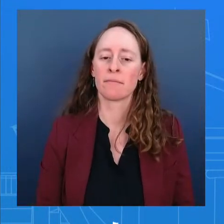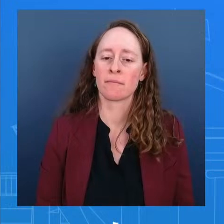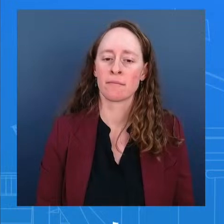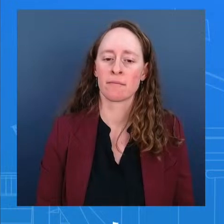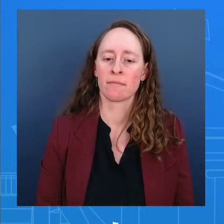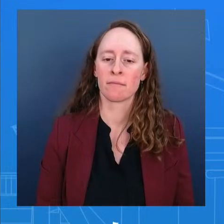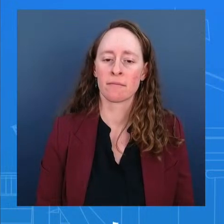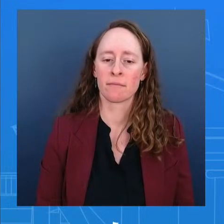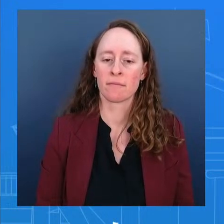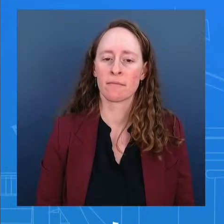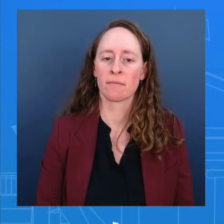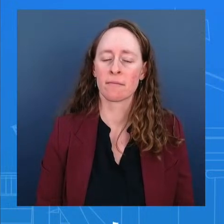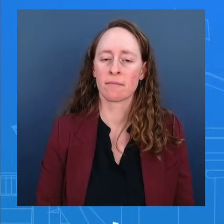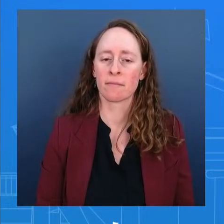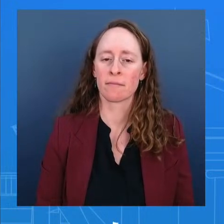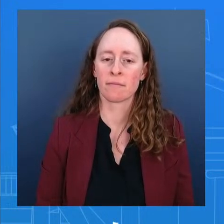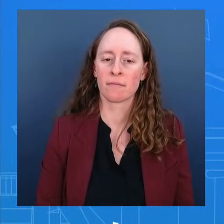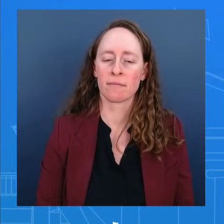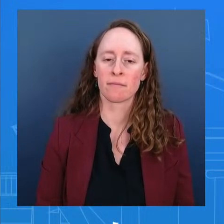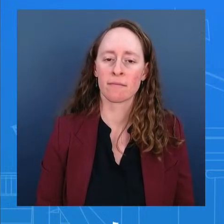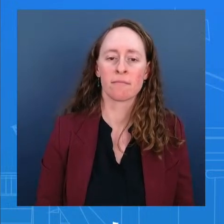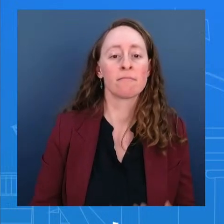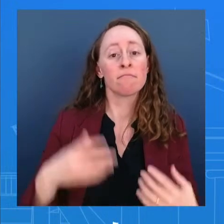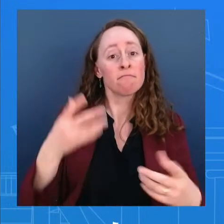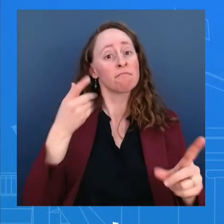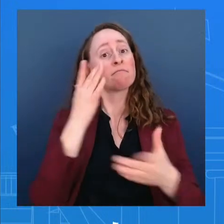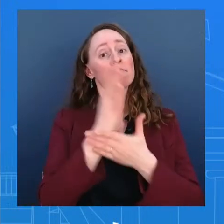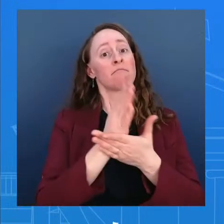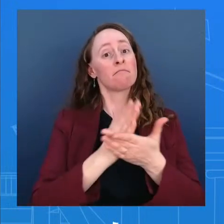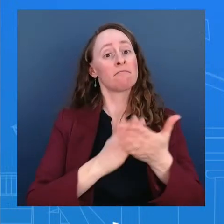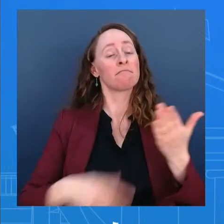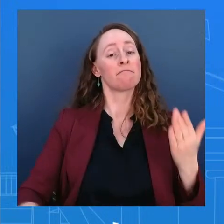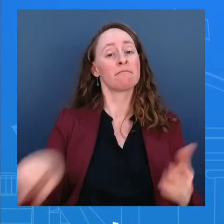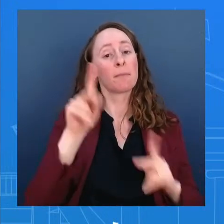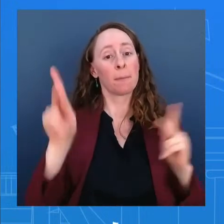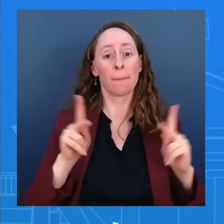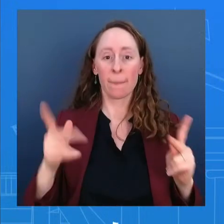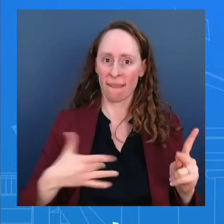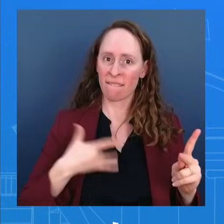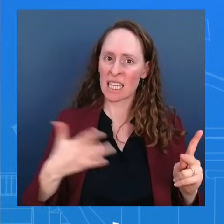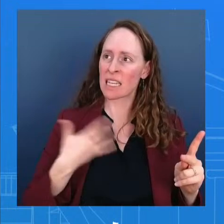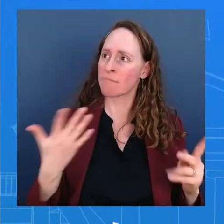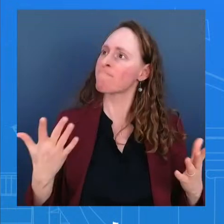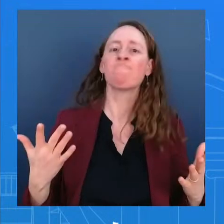is something that when we came into office we saw as a real challenge.